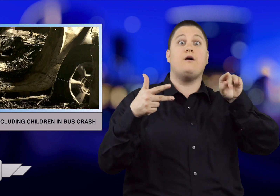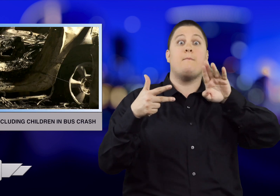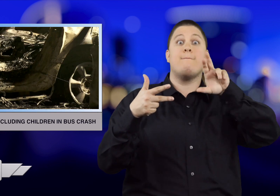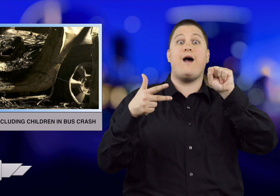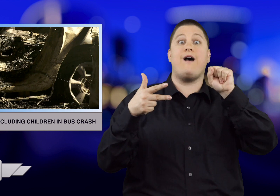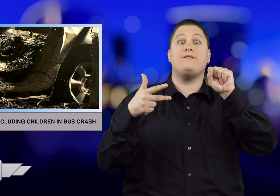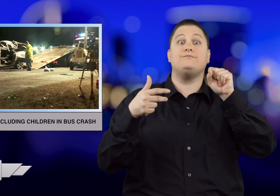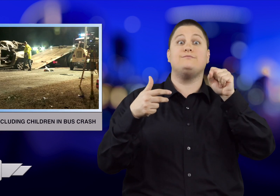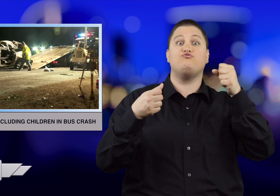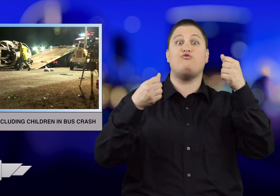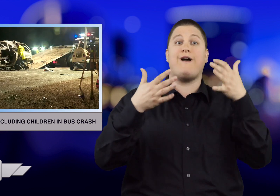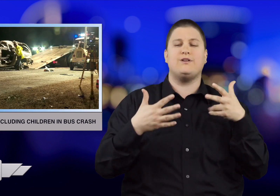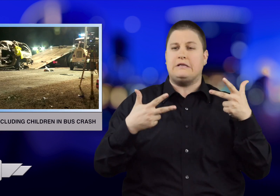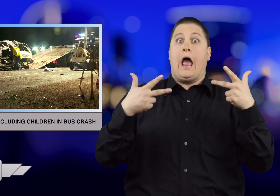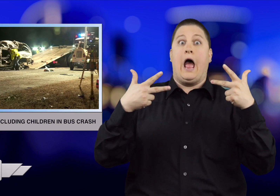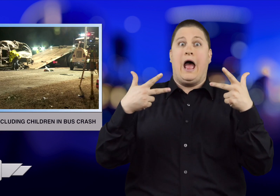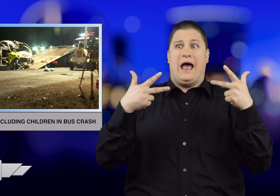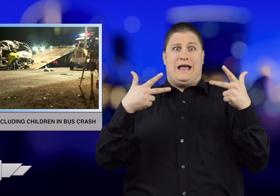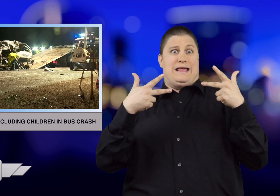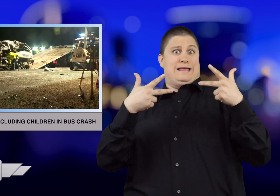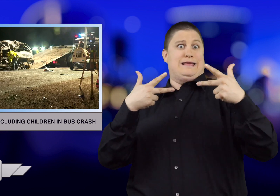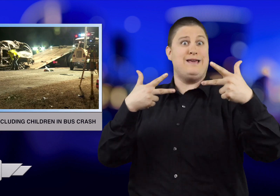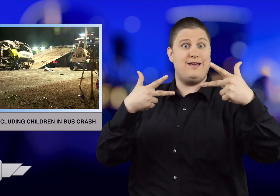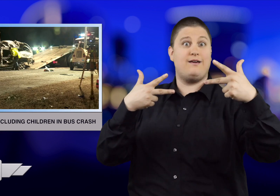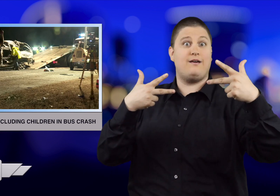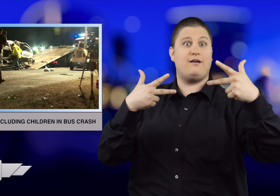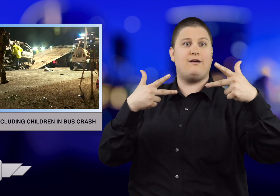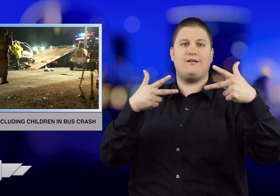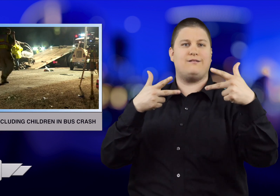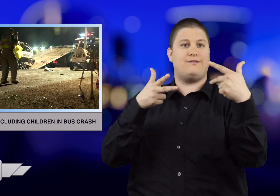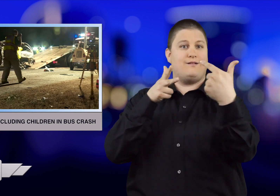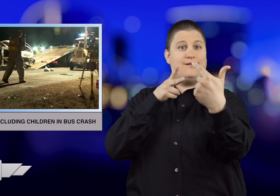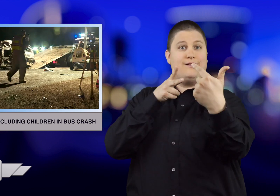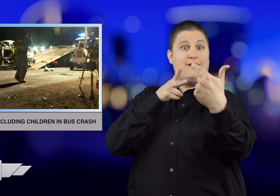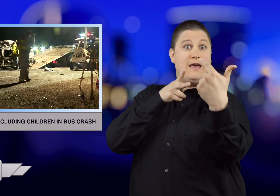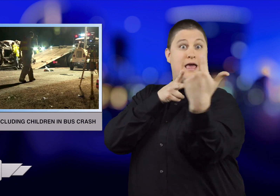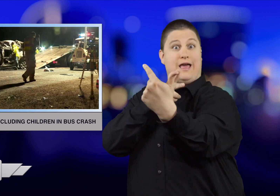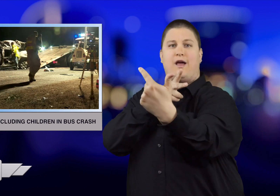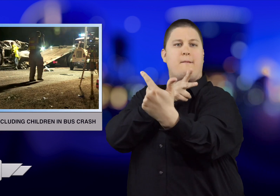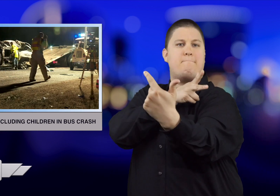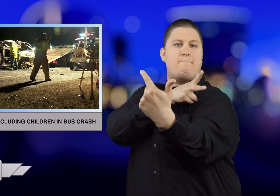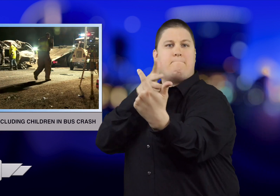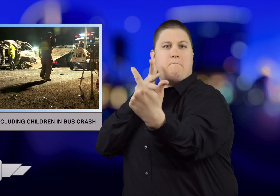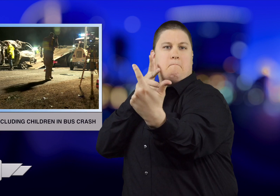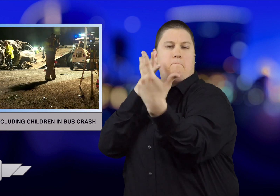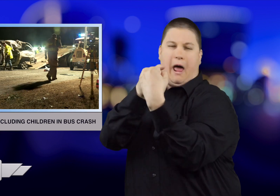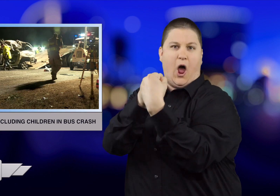The bus driver swerved into the other lane to avoid colliding with the SUV but the SUV